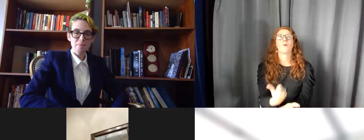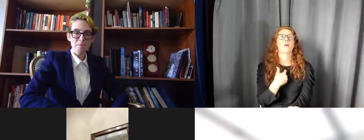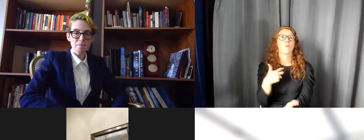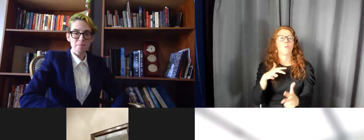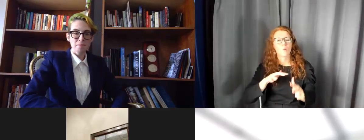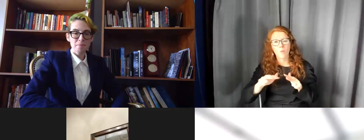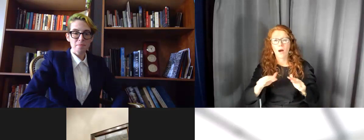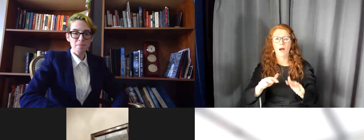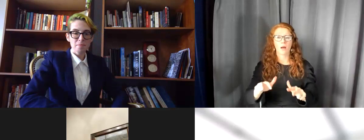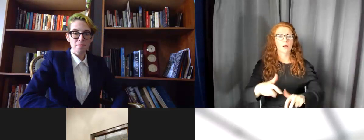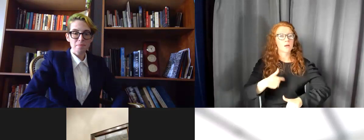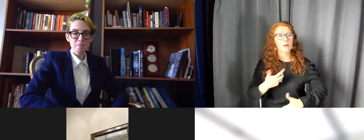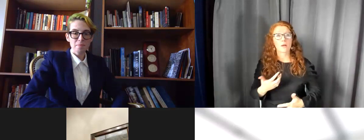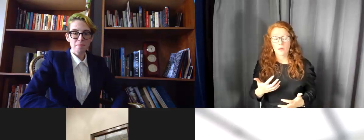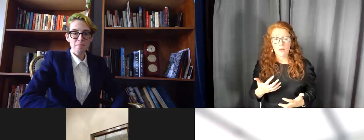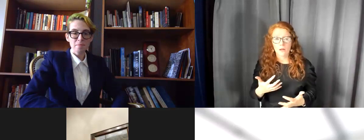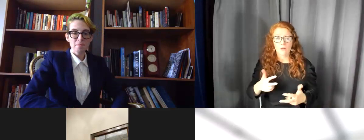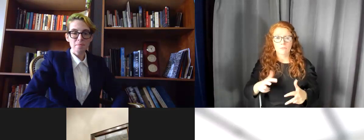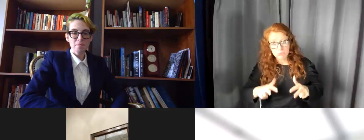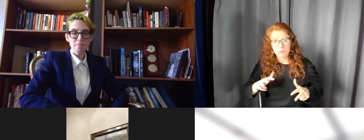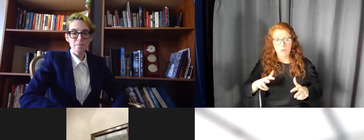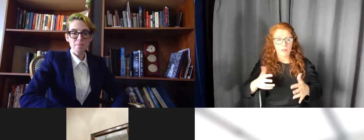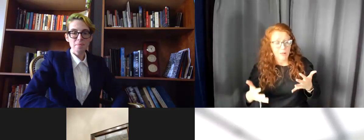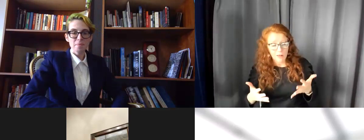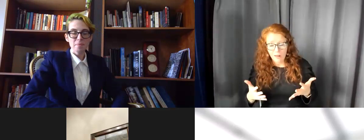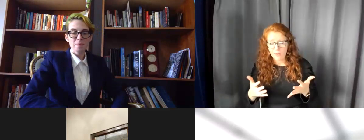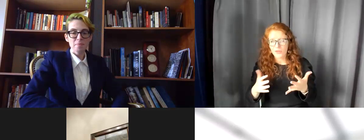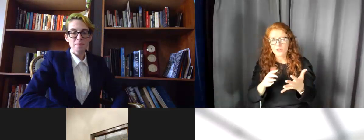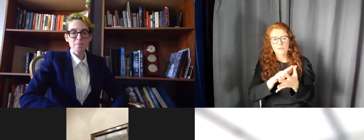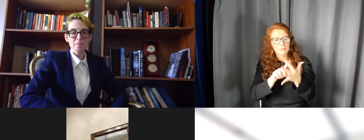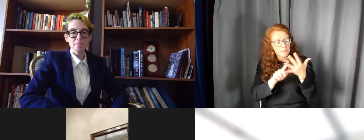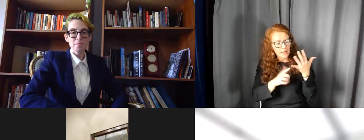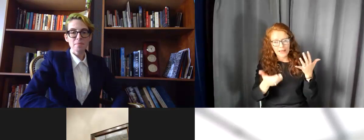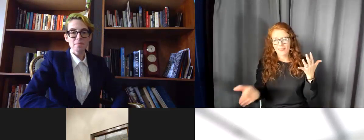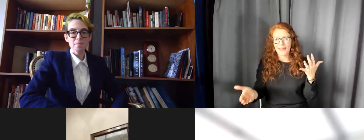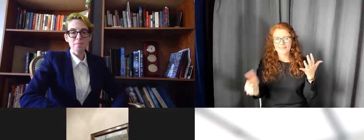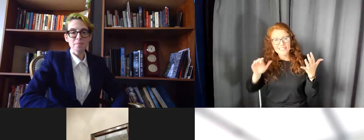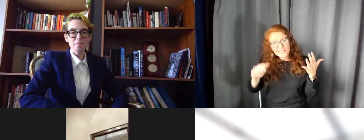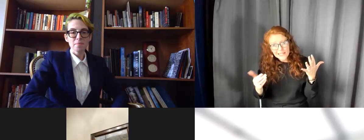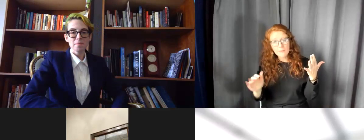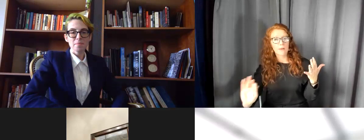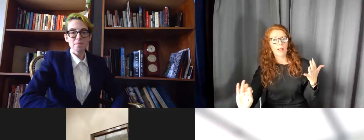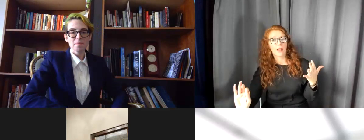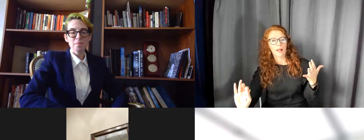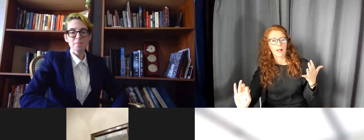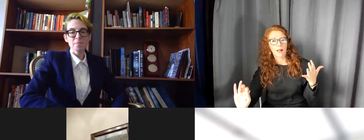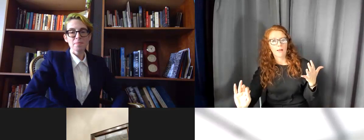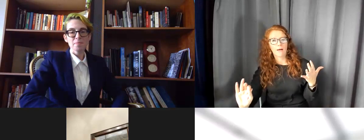Grace: there. There are so many things that you can do that might seem so minimal, but that will make life so much easier.